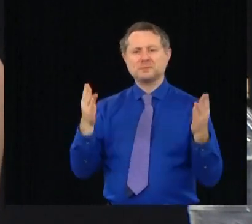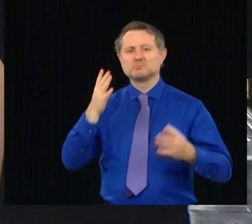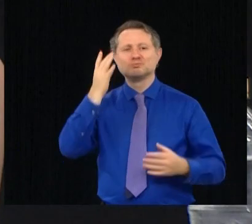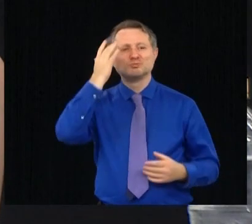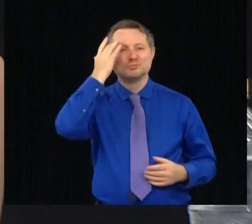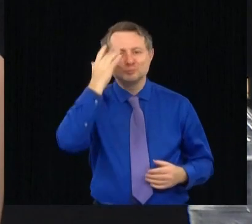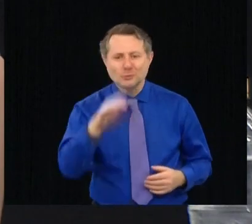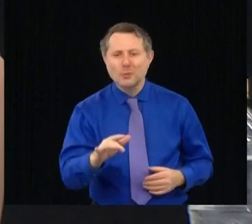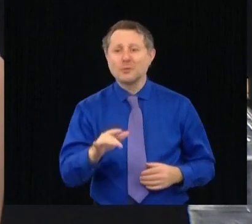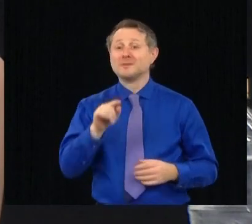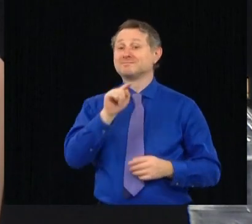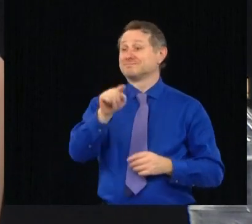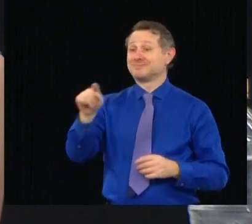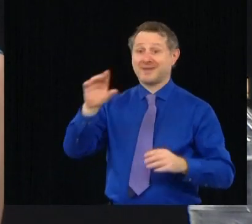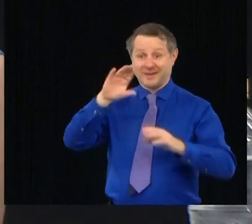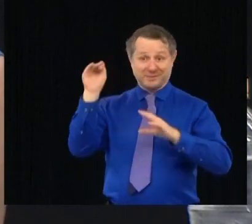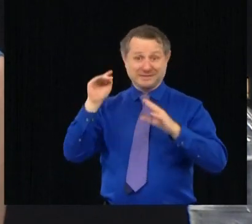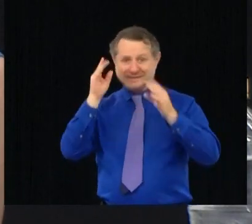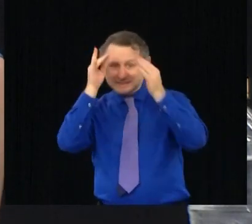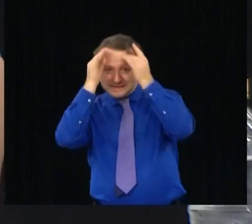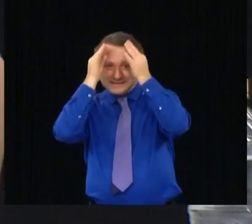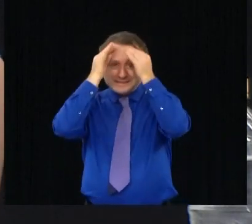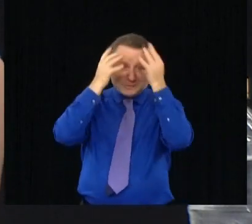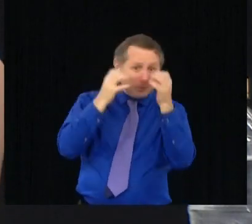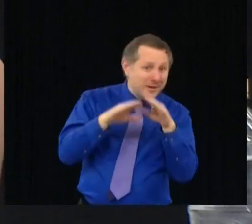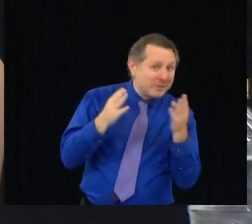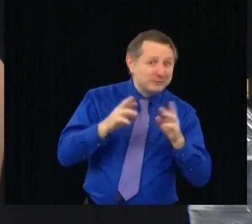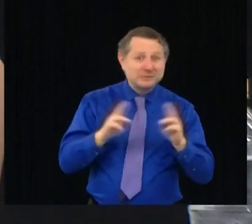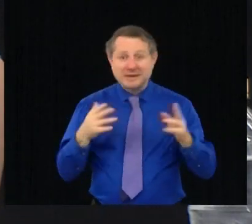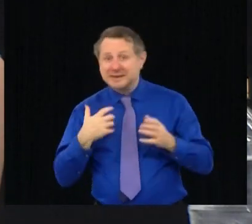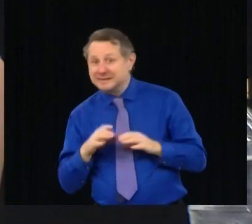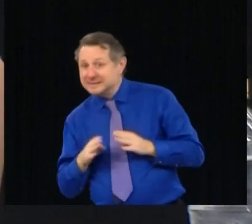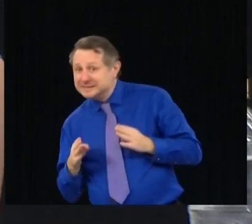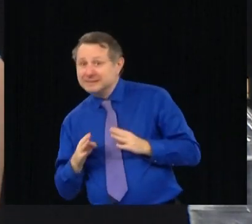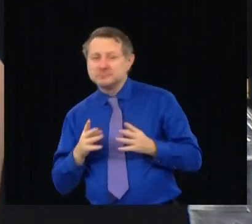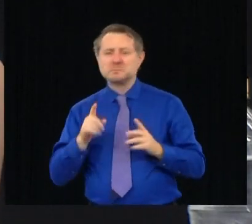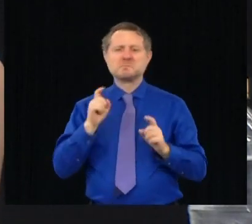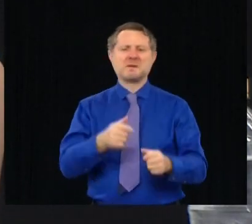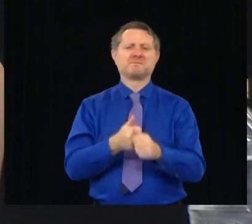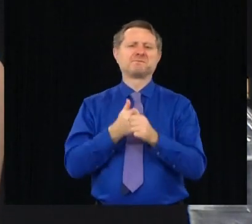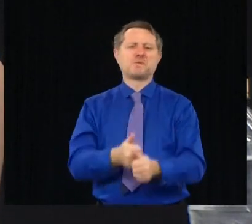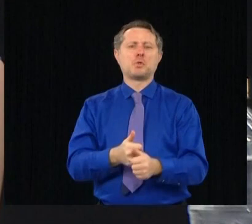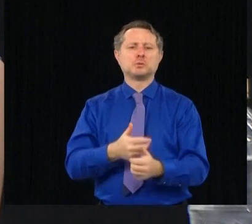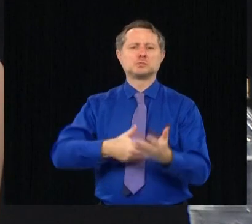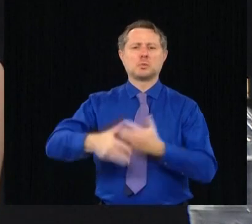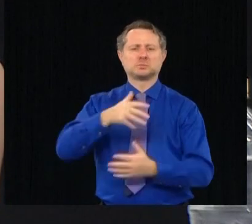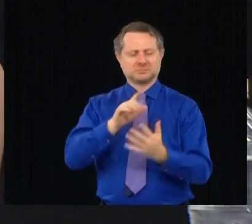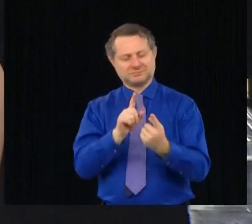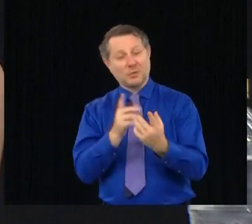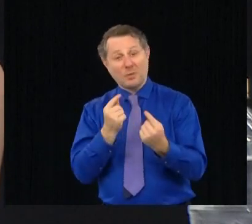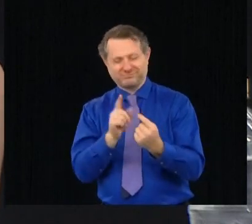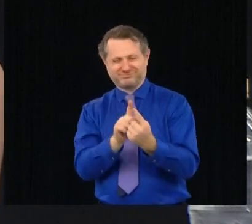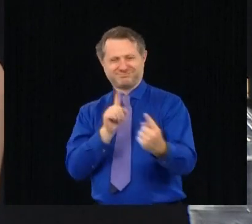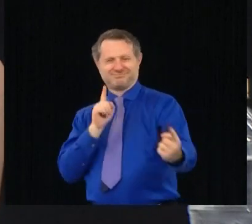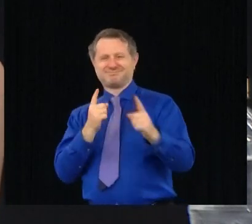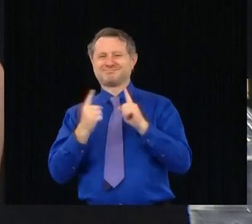THROUGH THIS AGAIN. IT UNDERSCORING THE IMPORTANCE OF DOING THE REOPENING PROCESS